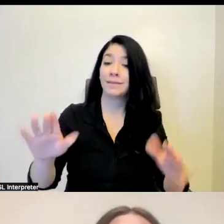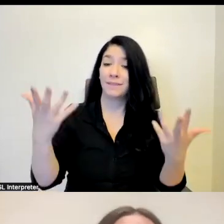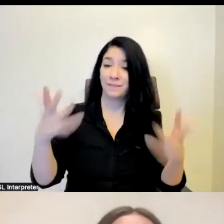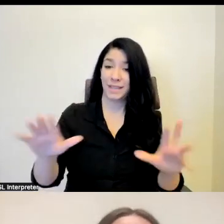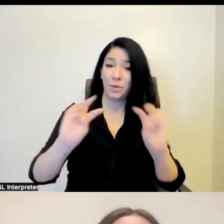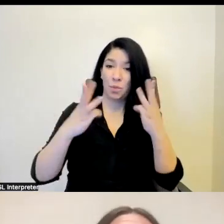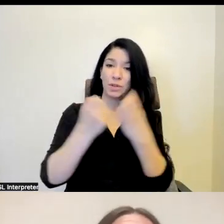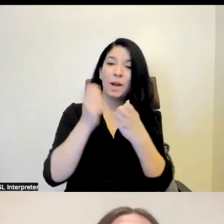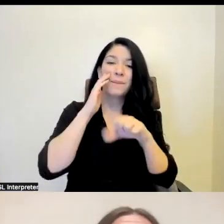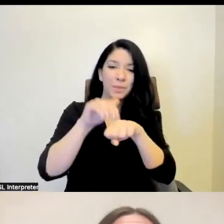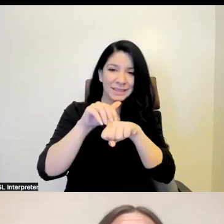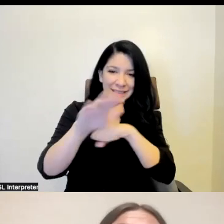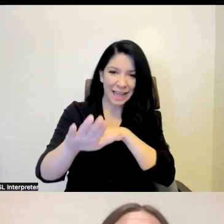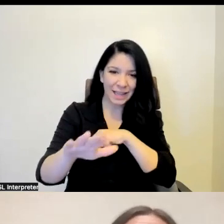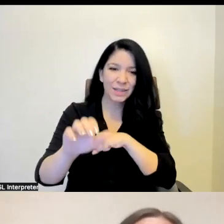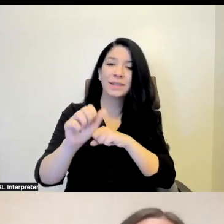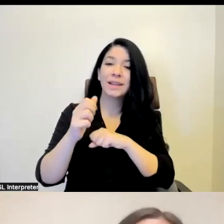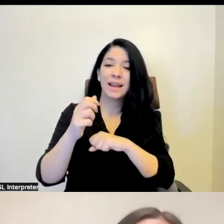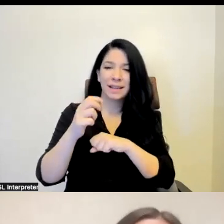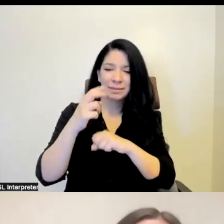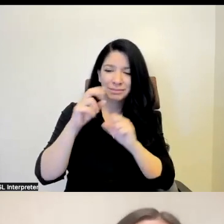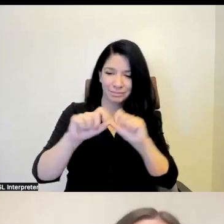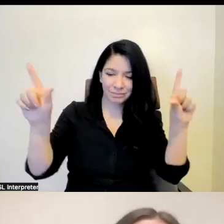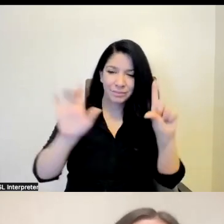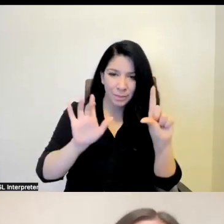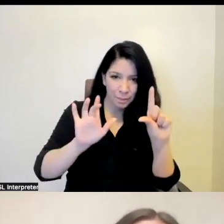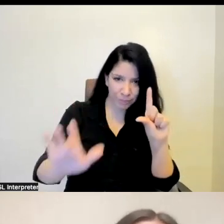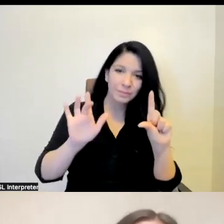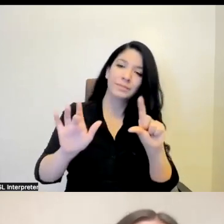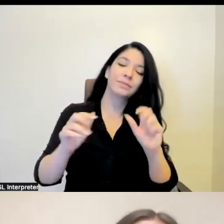I think it will be easiest for folks to click it when it's sent out afterwards,